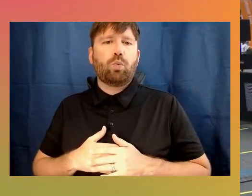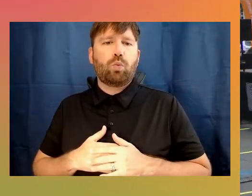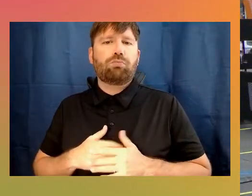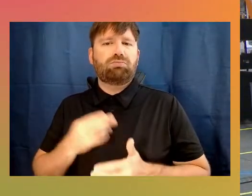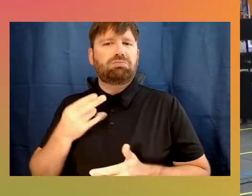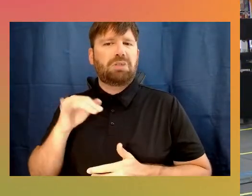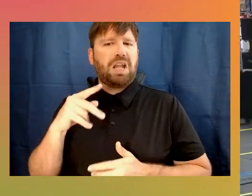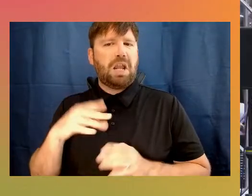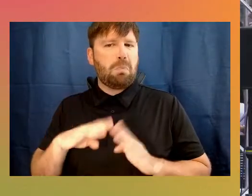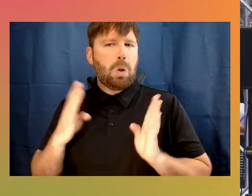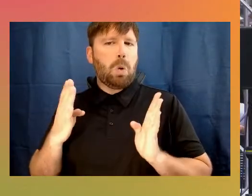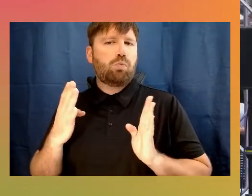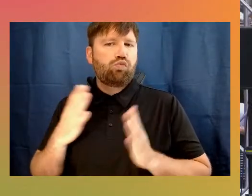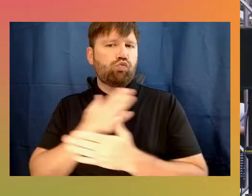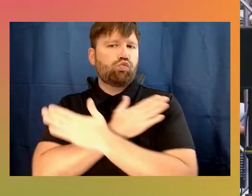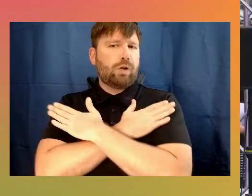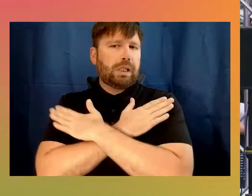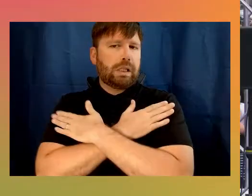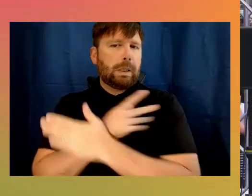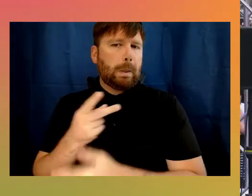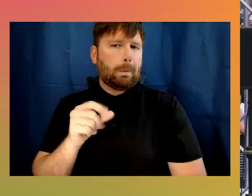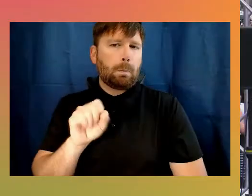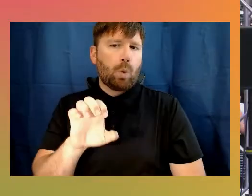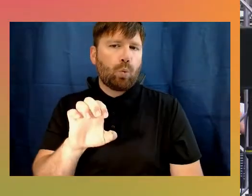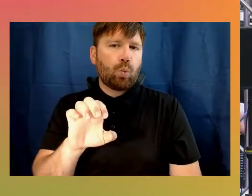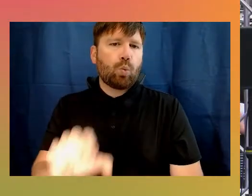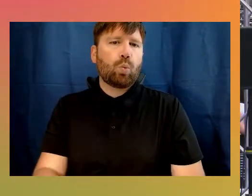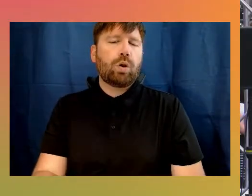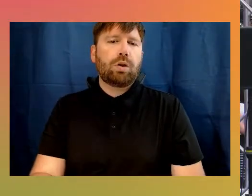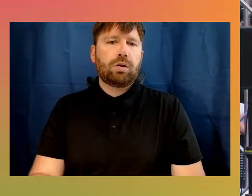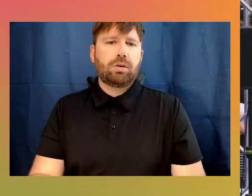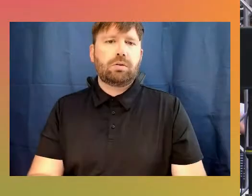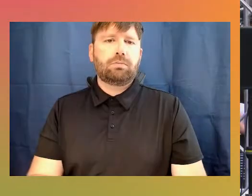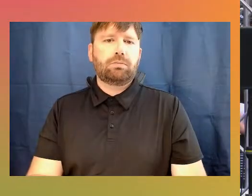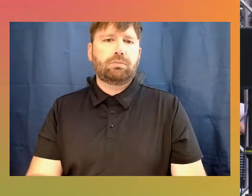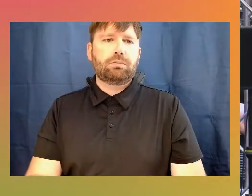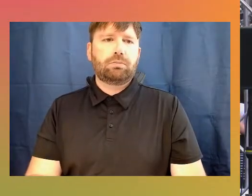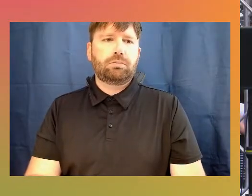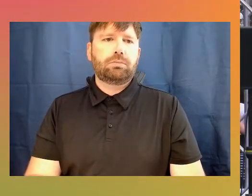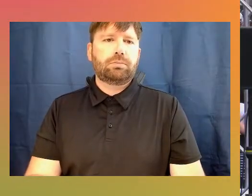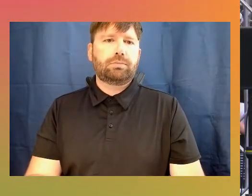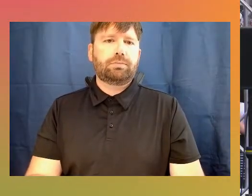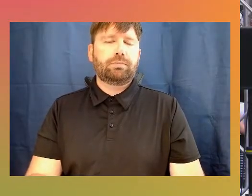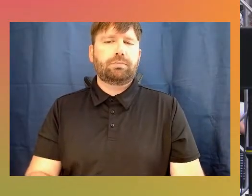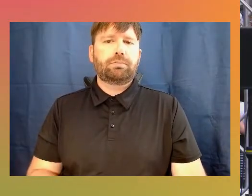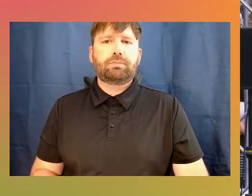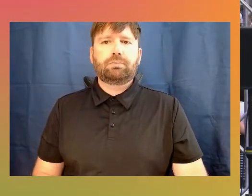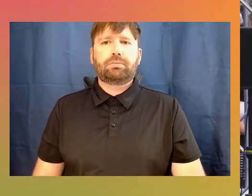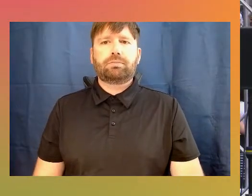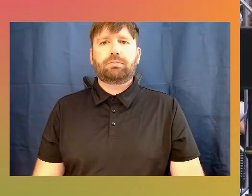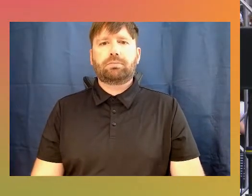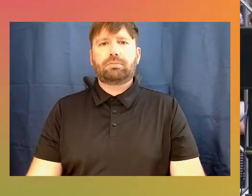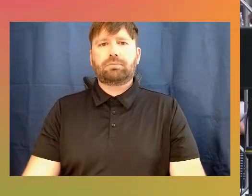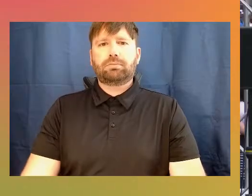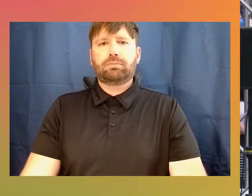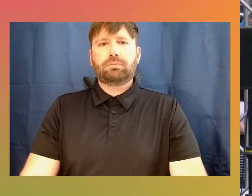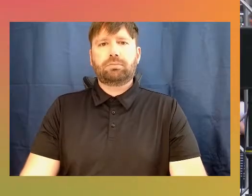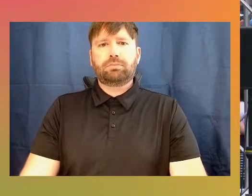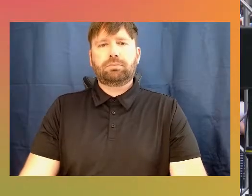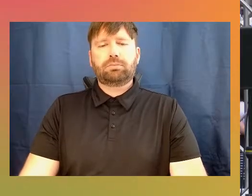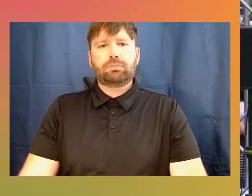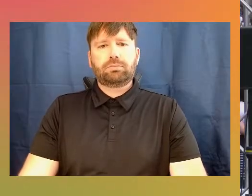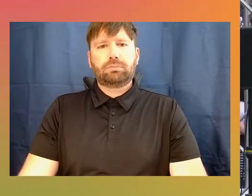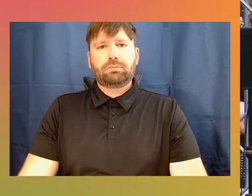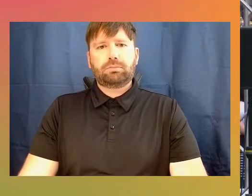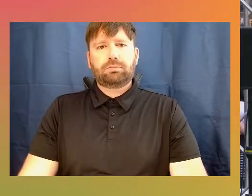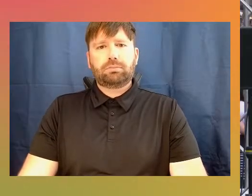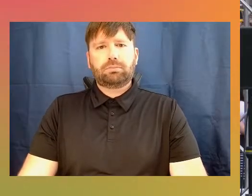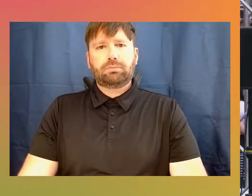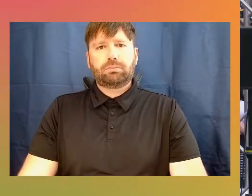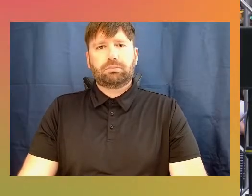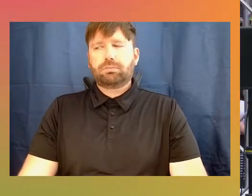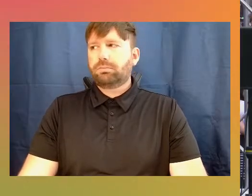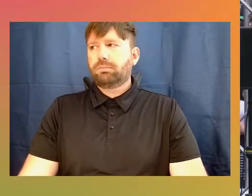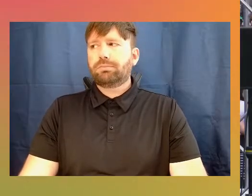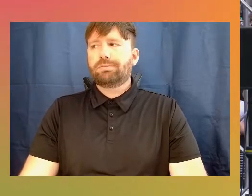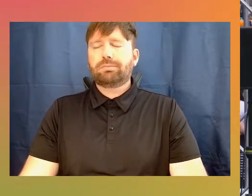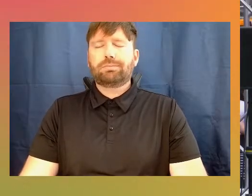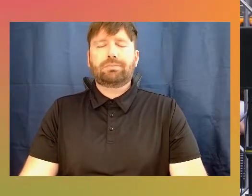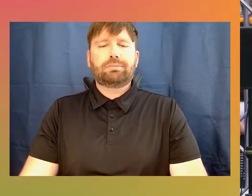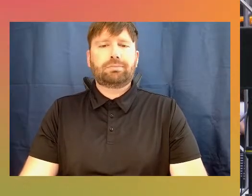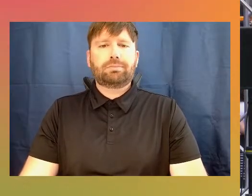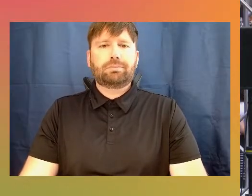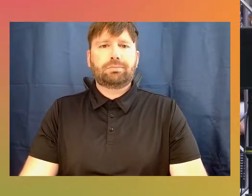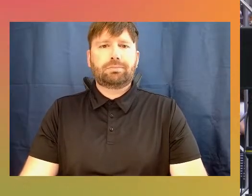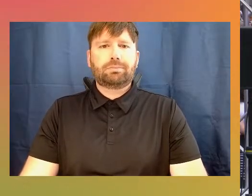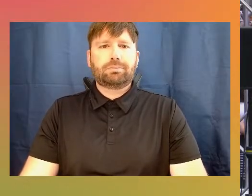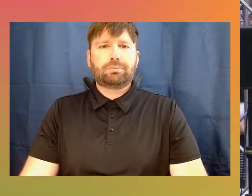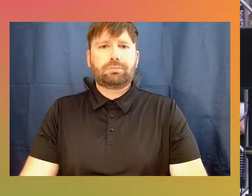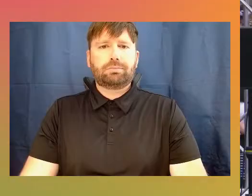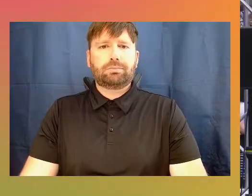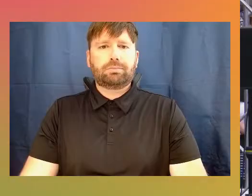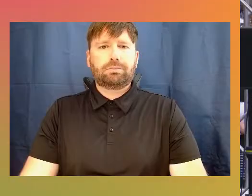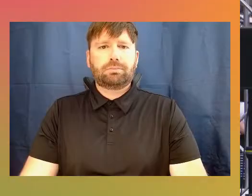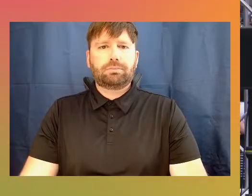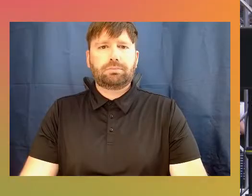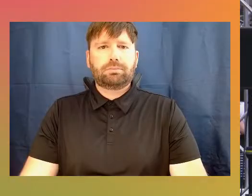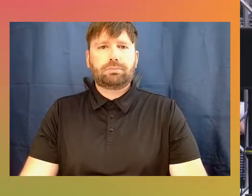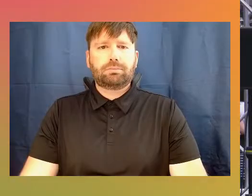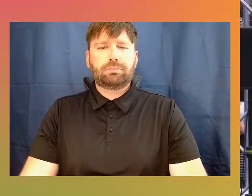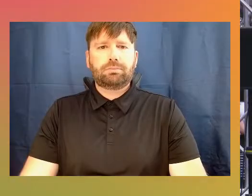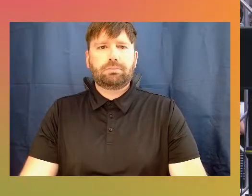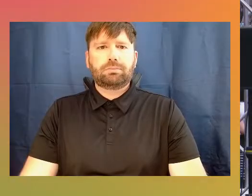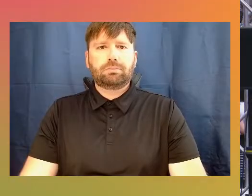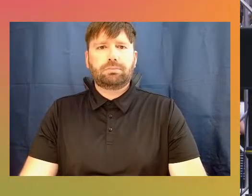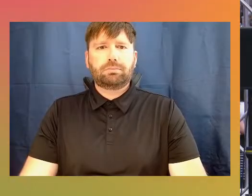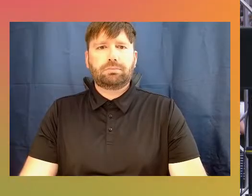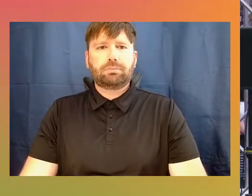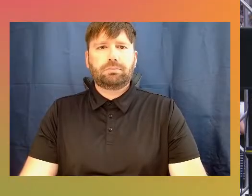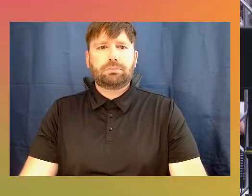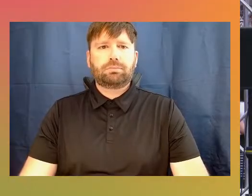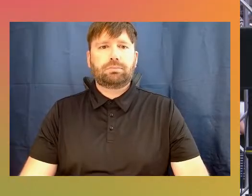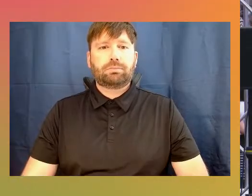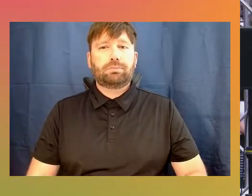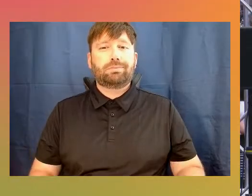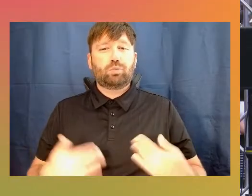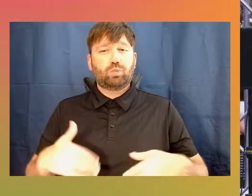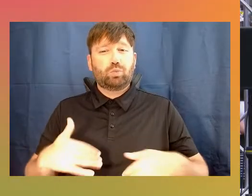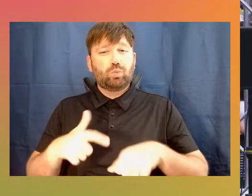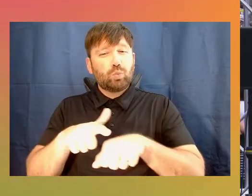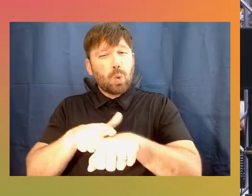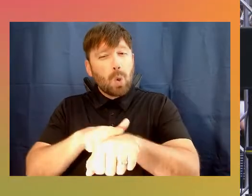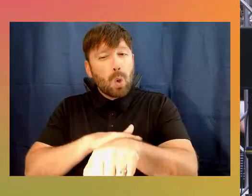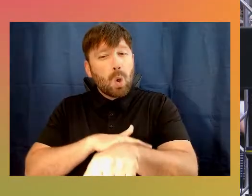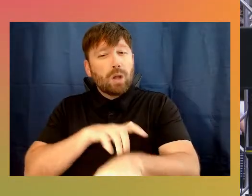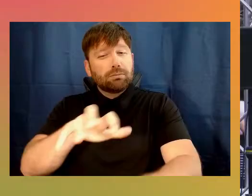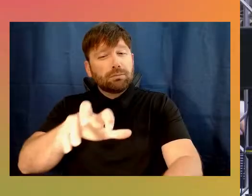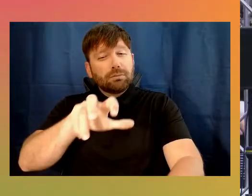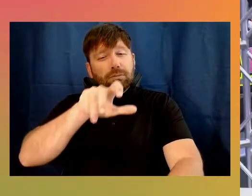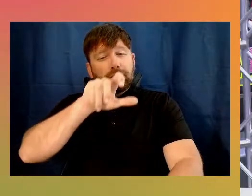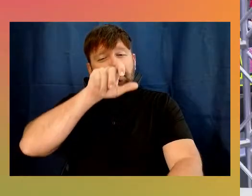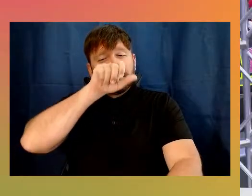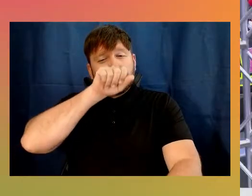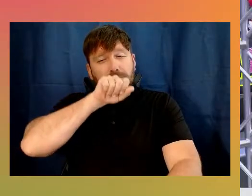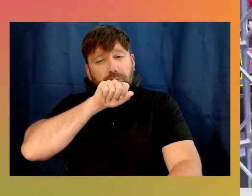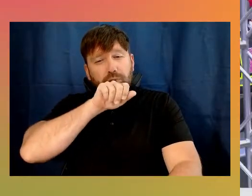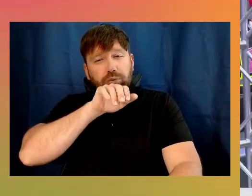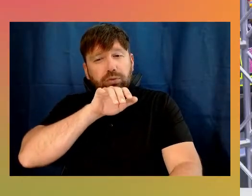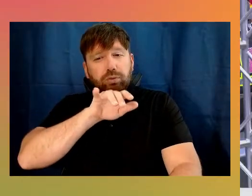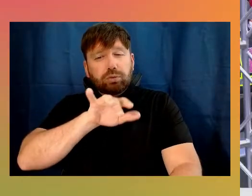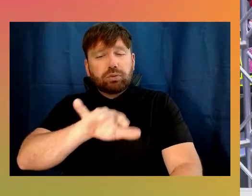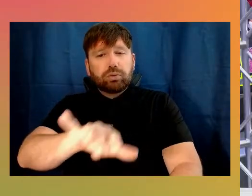COMING INTO THIS HIP OPENER